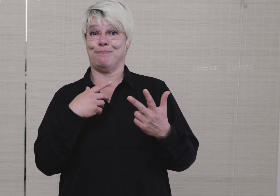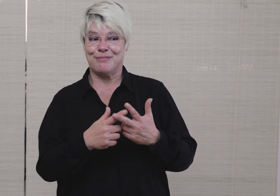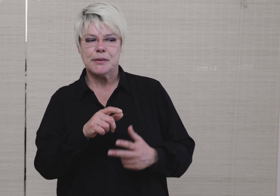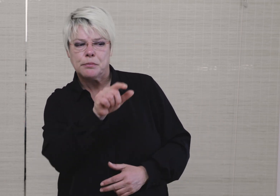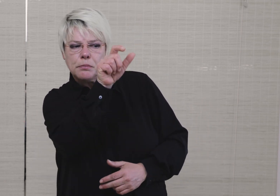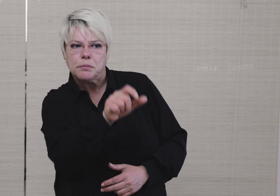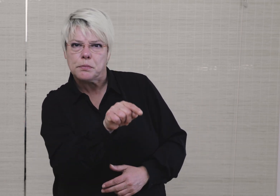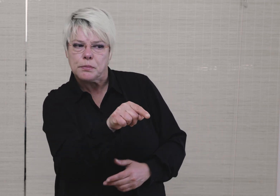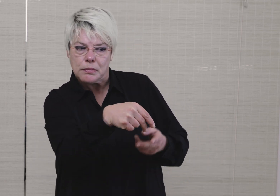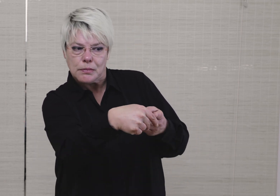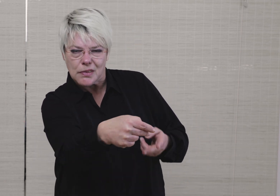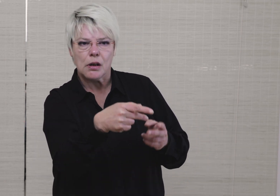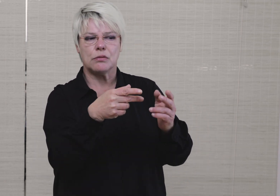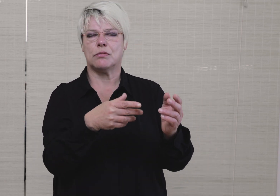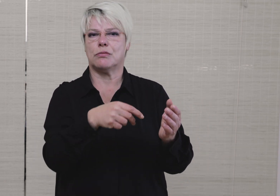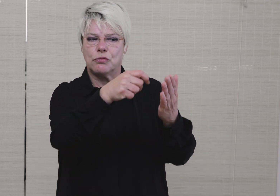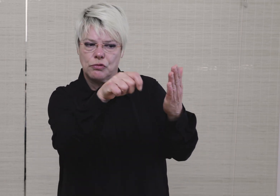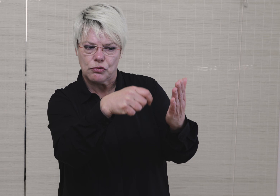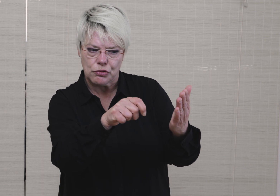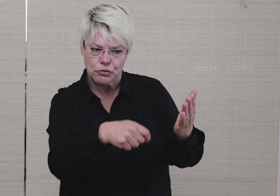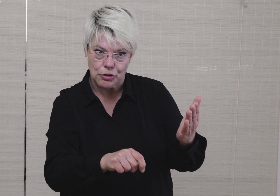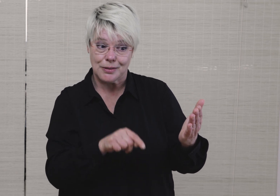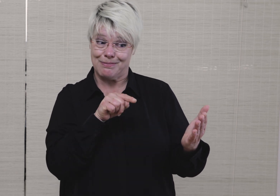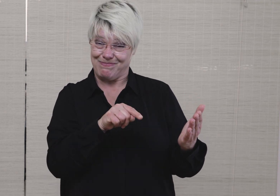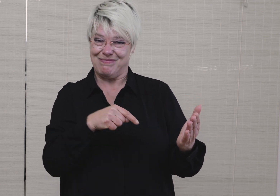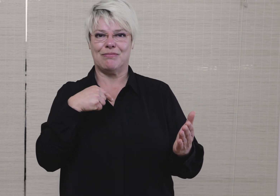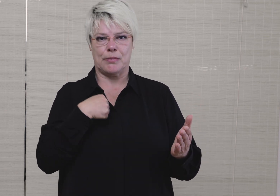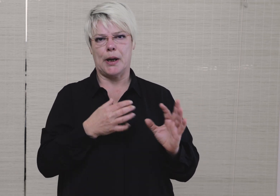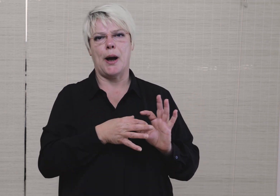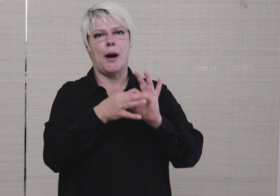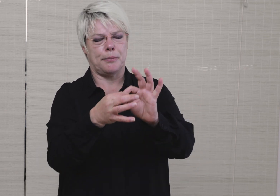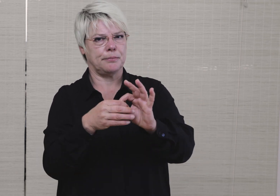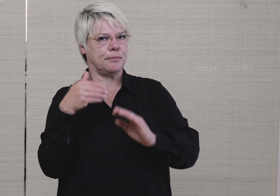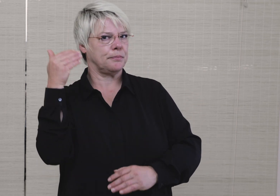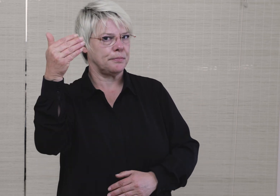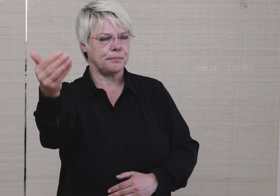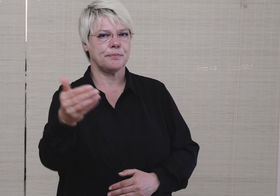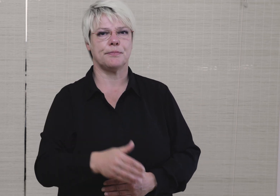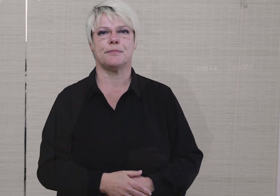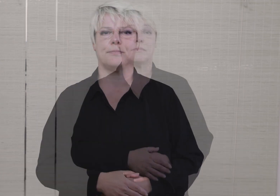The third step is to do an emergency check on the injured person. I will explain this later.